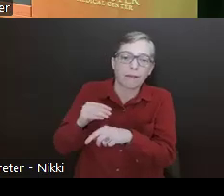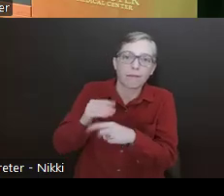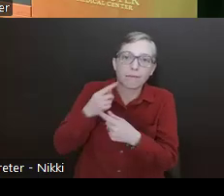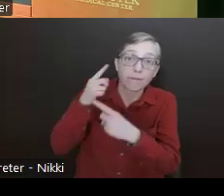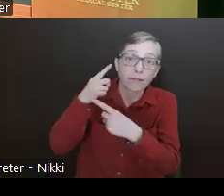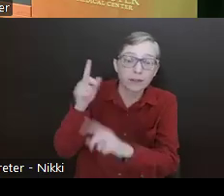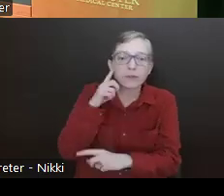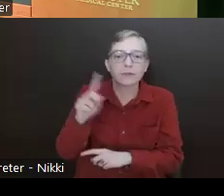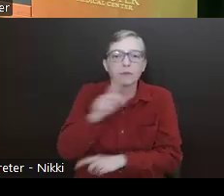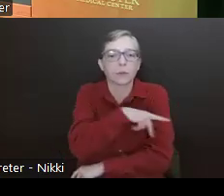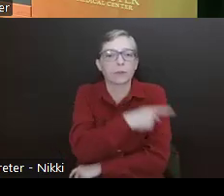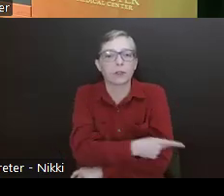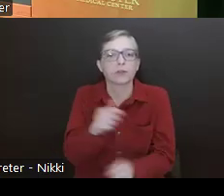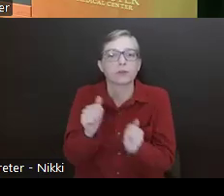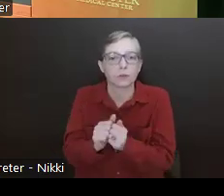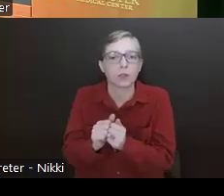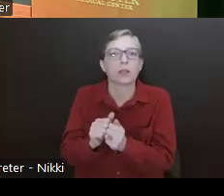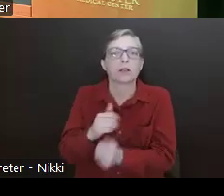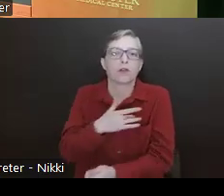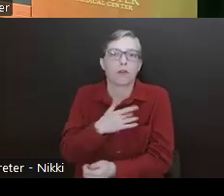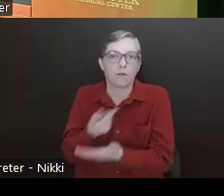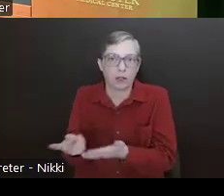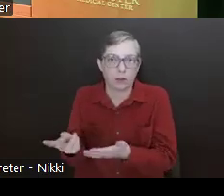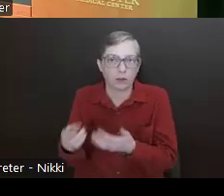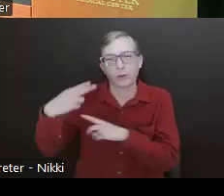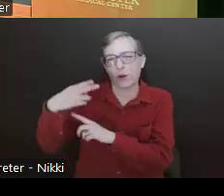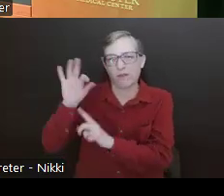symptoms they didn't all need to have major depressive disorder and again the comparator